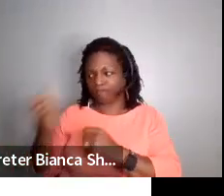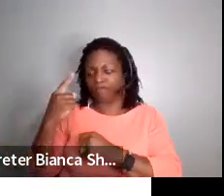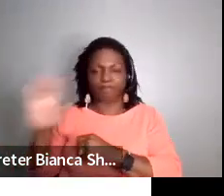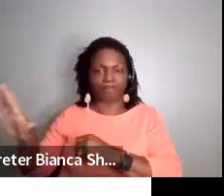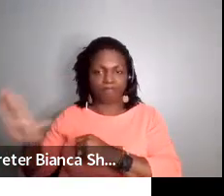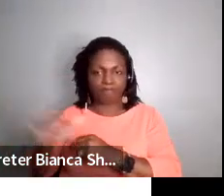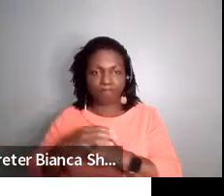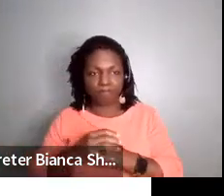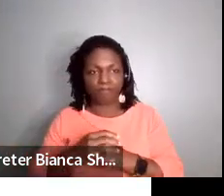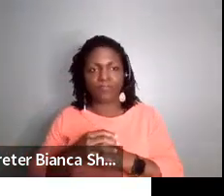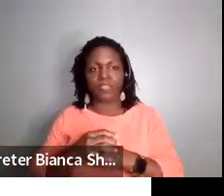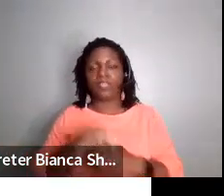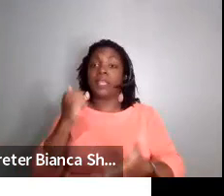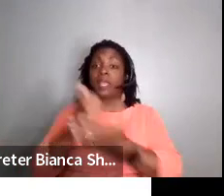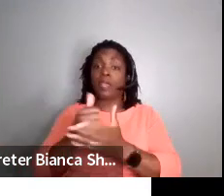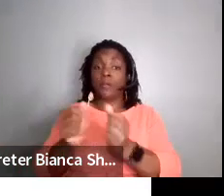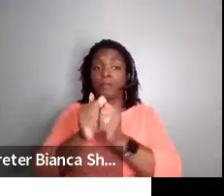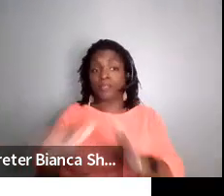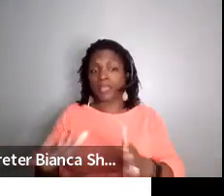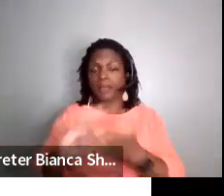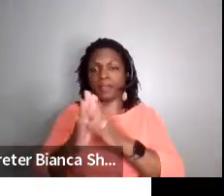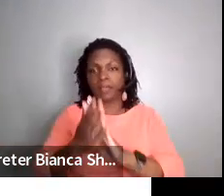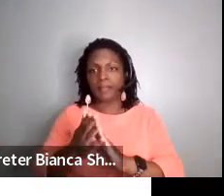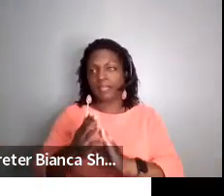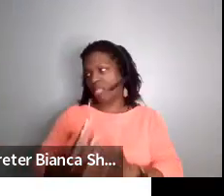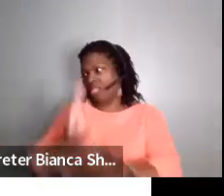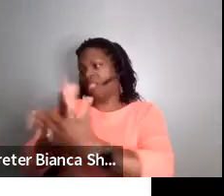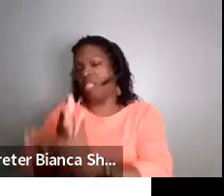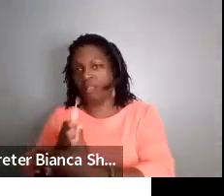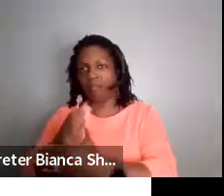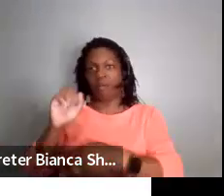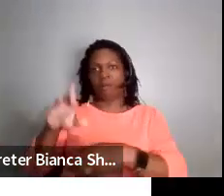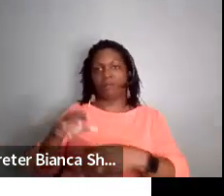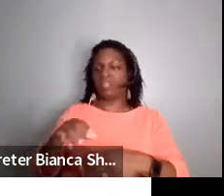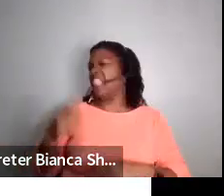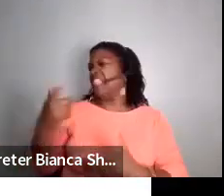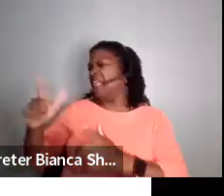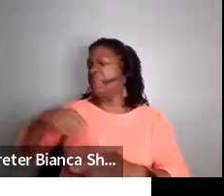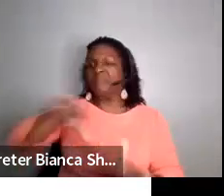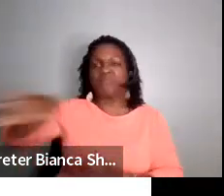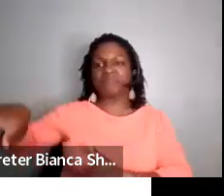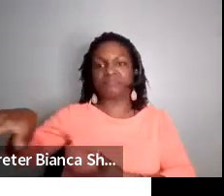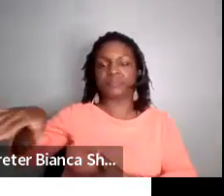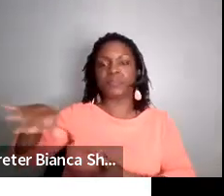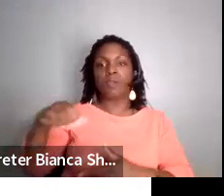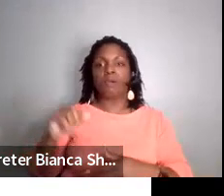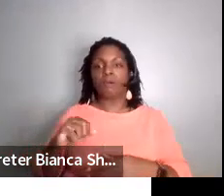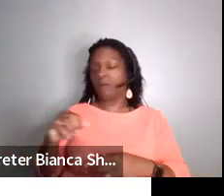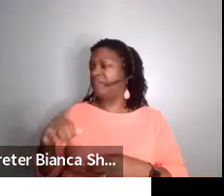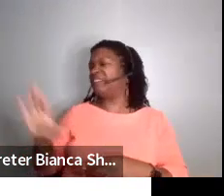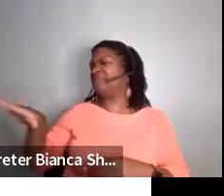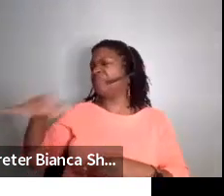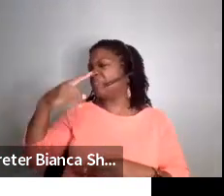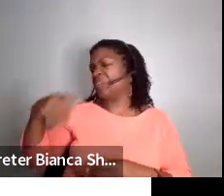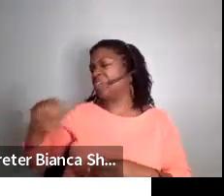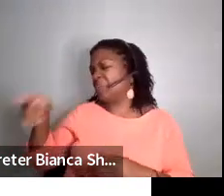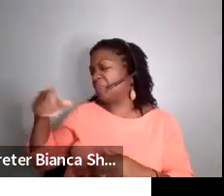Okay, very important. Very often people without disabilities become very patronizing towards those who have.